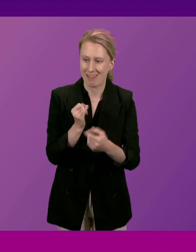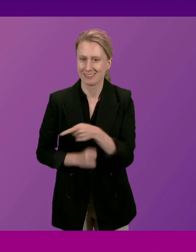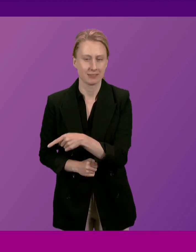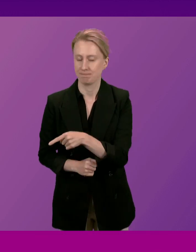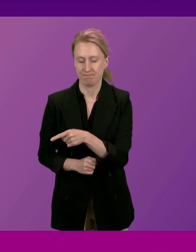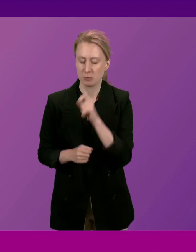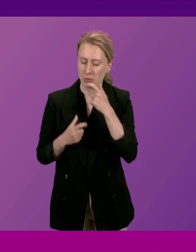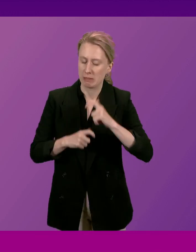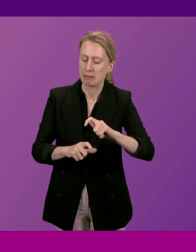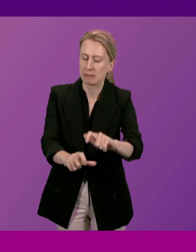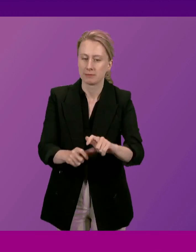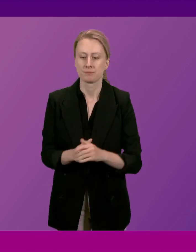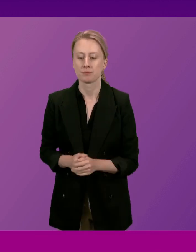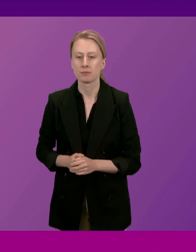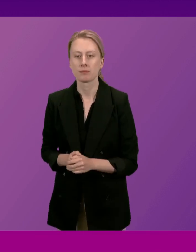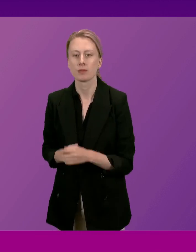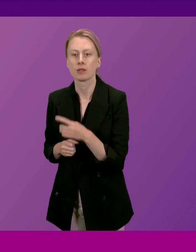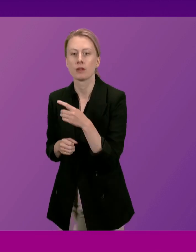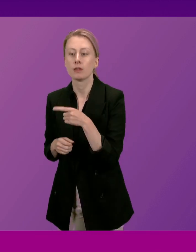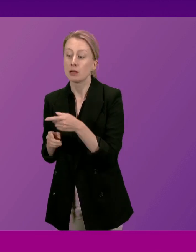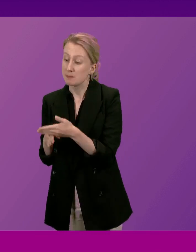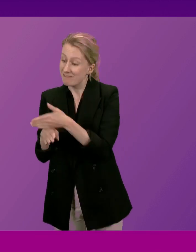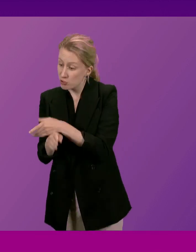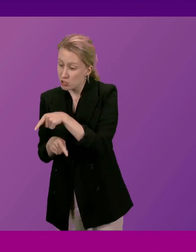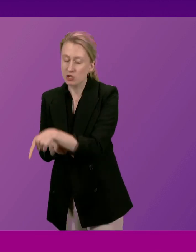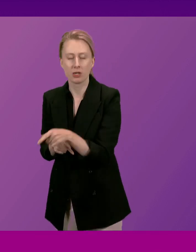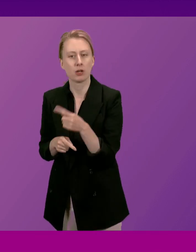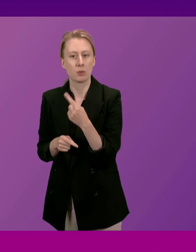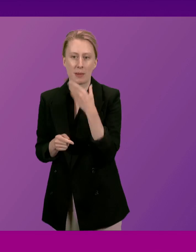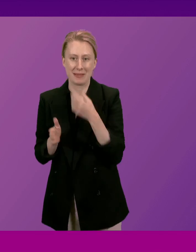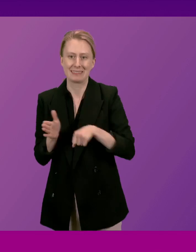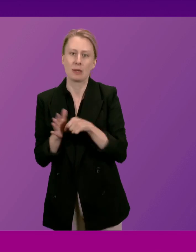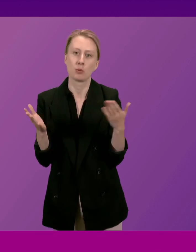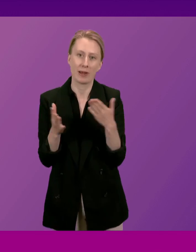one day before Kayden’s death, another young man was stabbed, this time at Portobello.